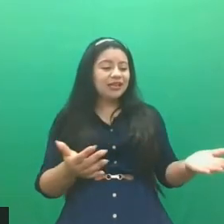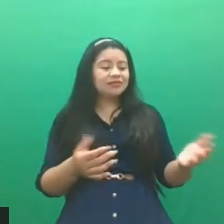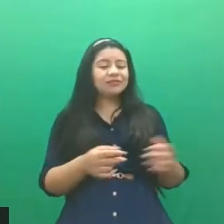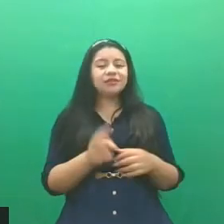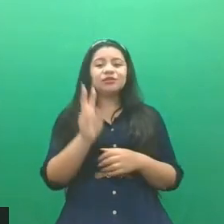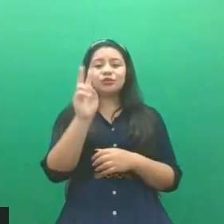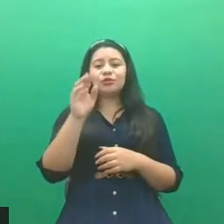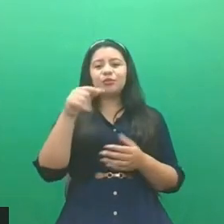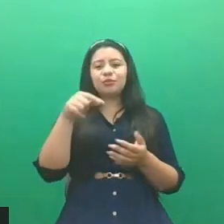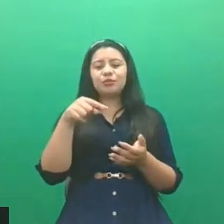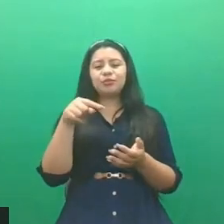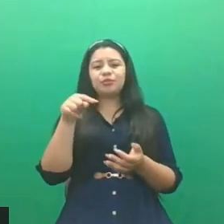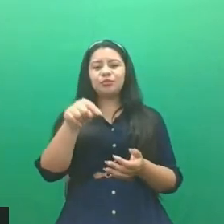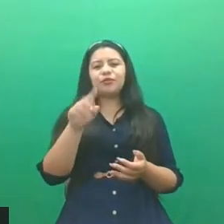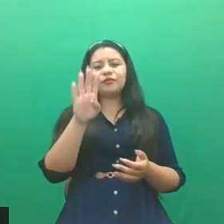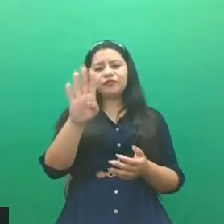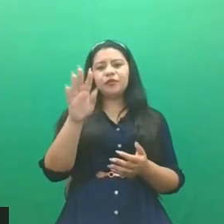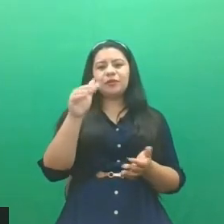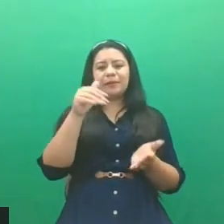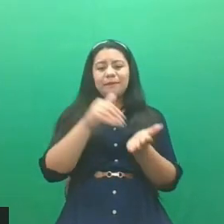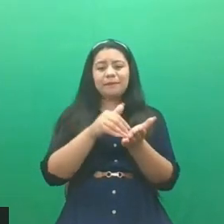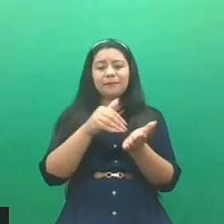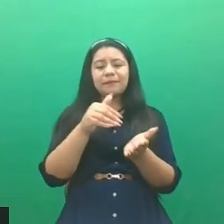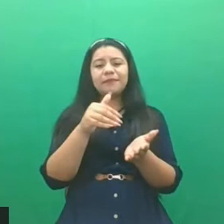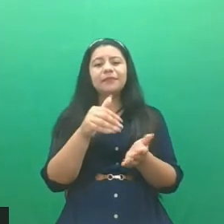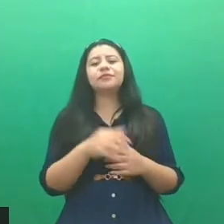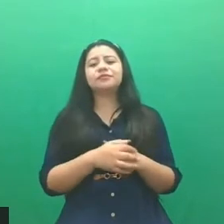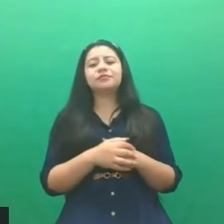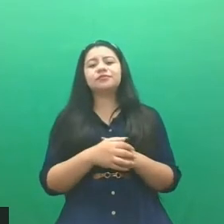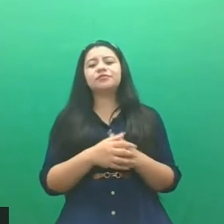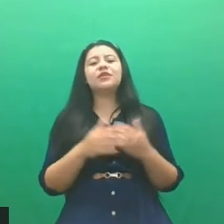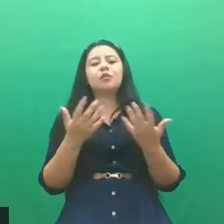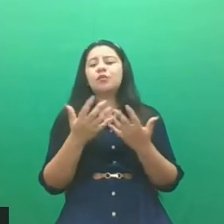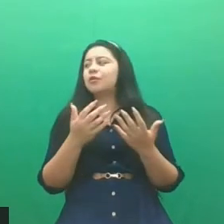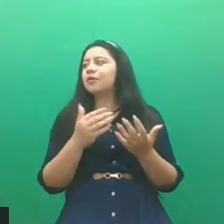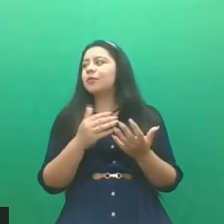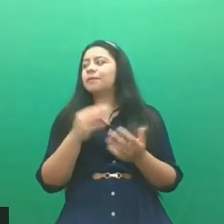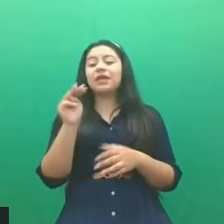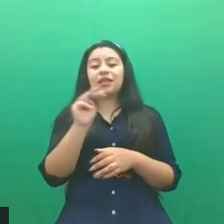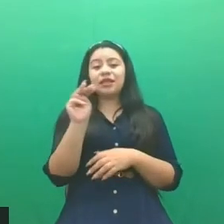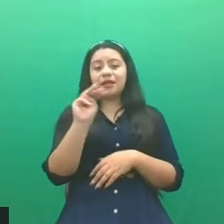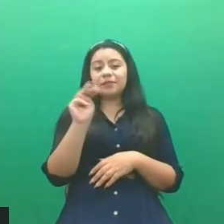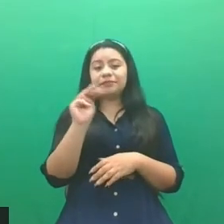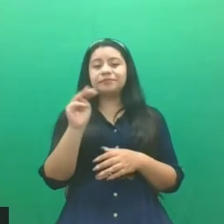originally something like that, how many have visual descriptions? Like a handful. And then